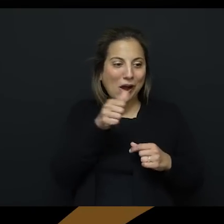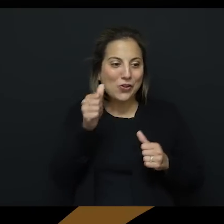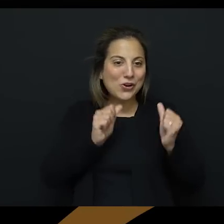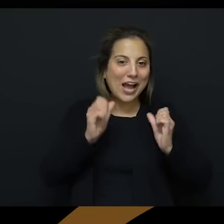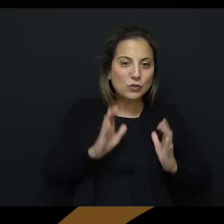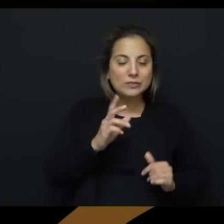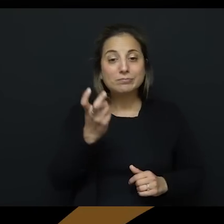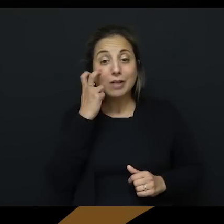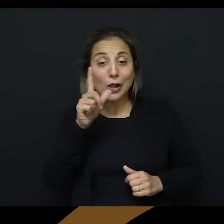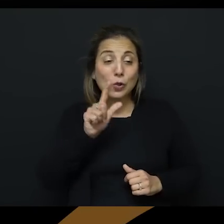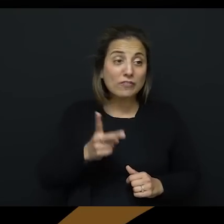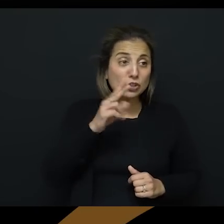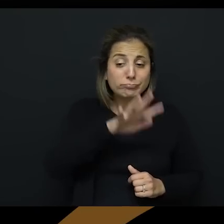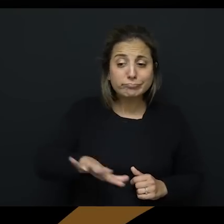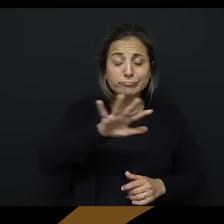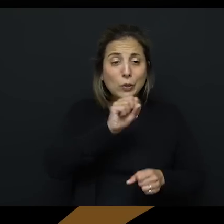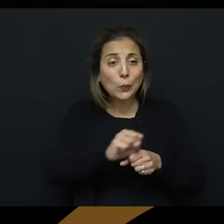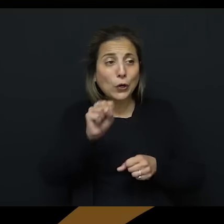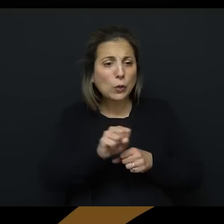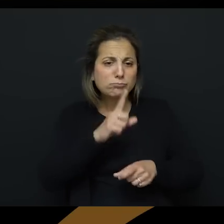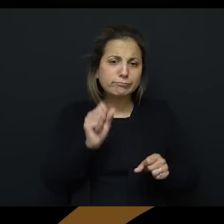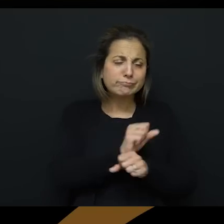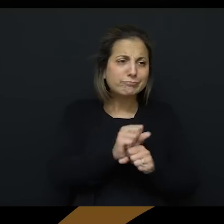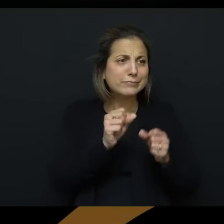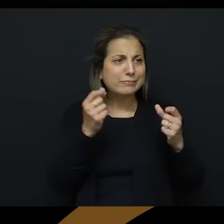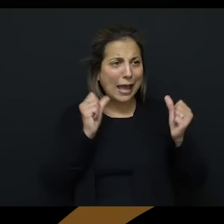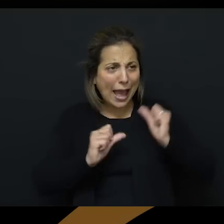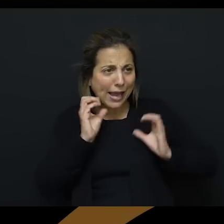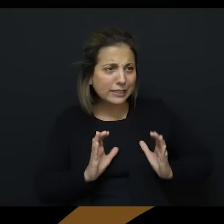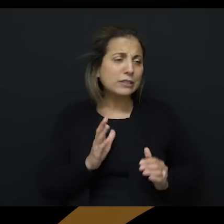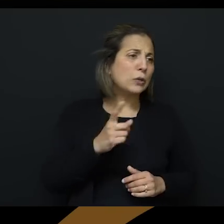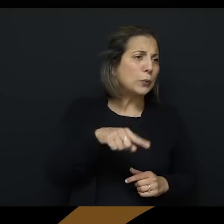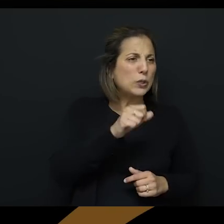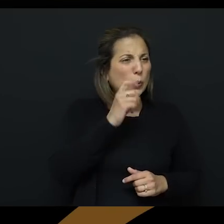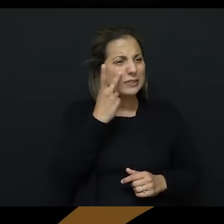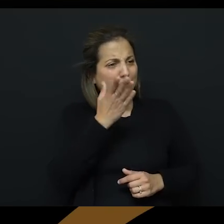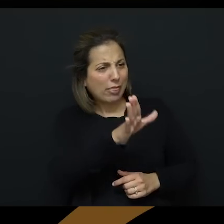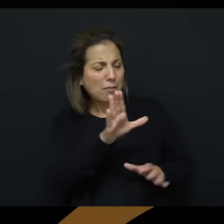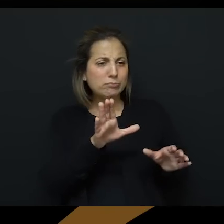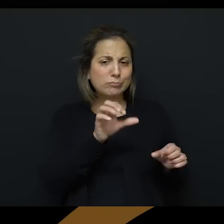out there in the world who are working and see them and see their work, we don't know it's possible.